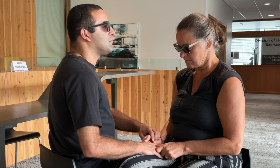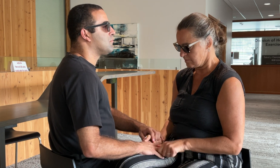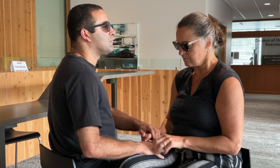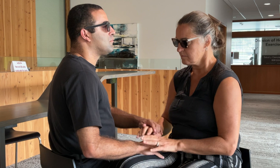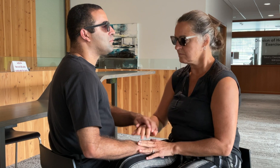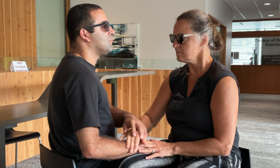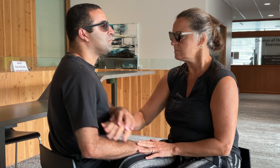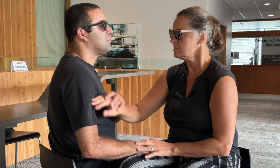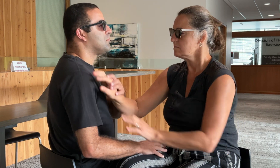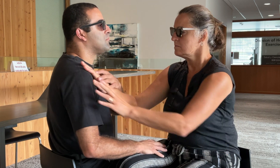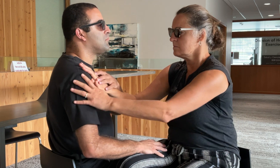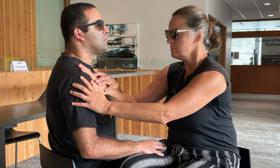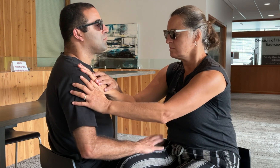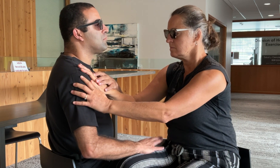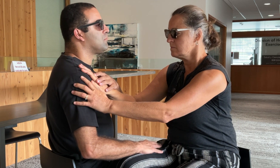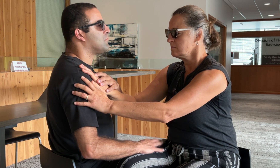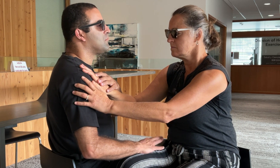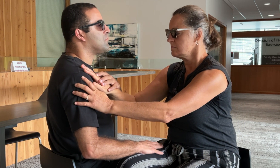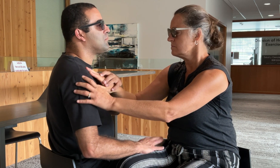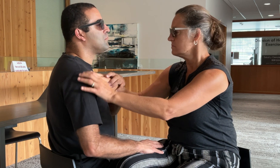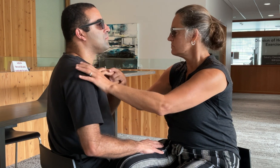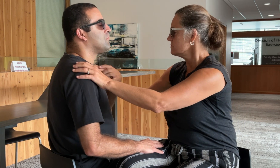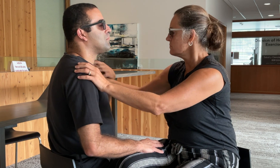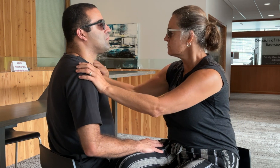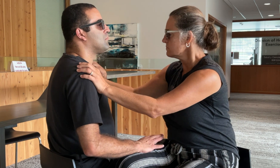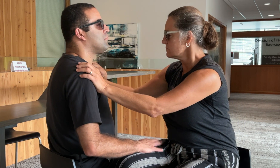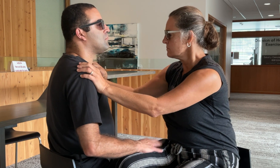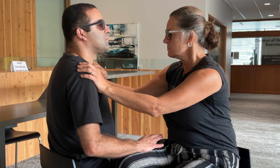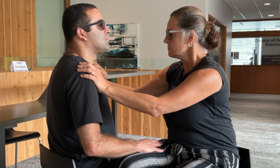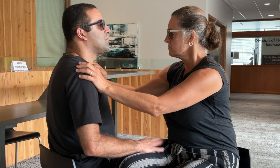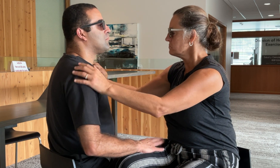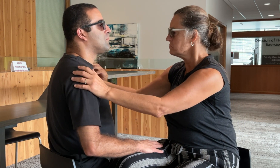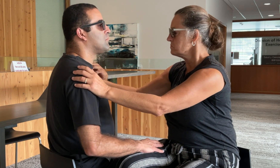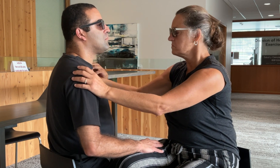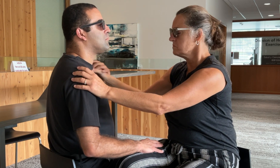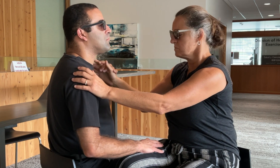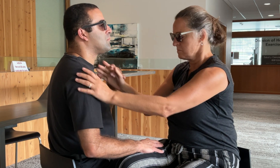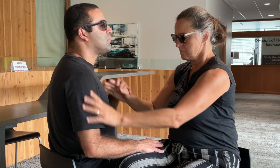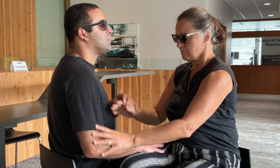fingers, shoulders, or upper chest,